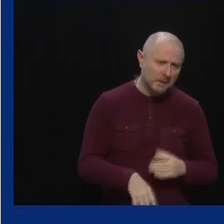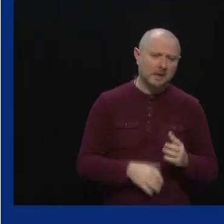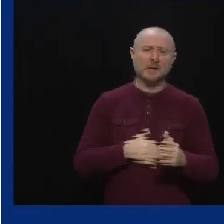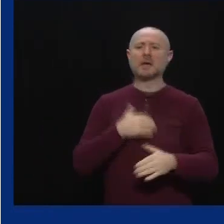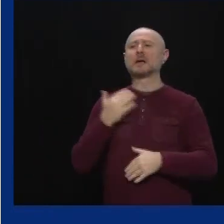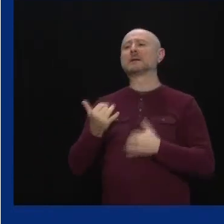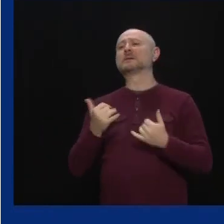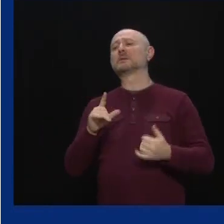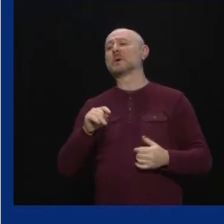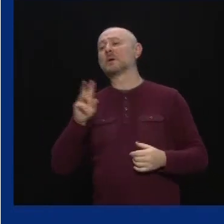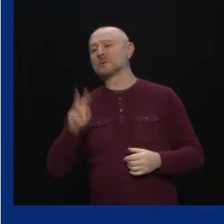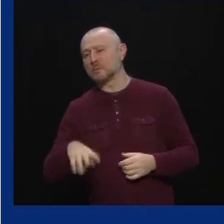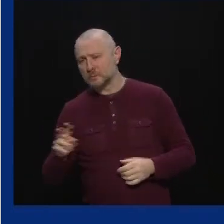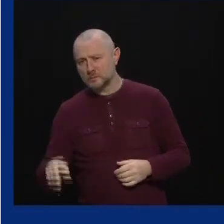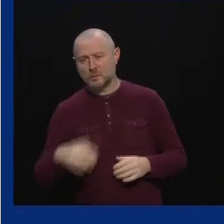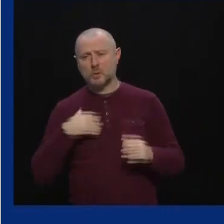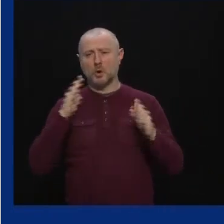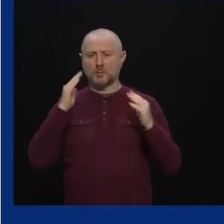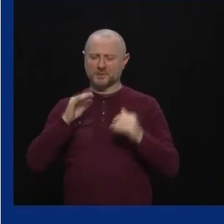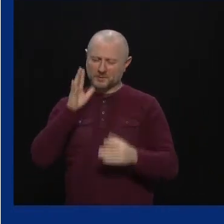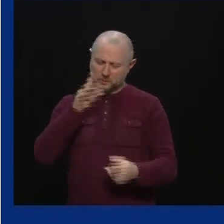THANK YOU FOR HANGING IN THERE